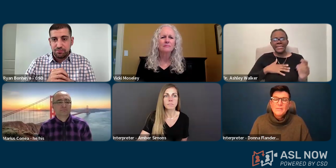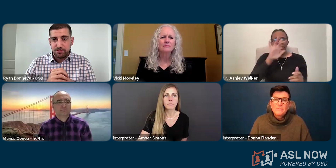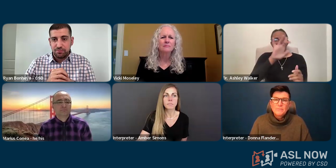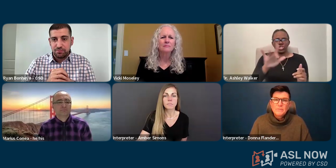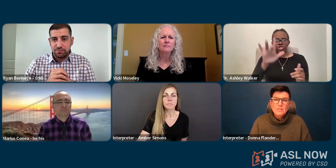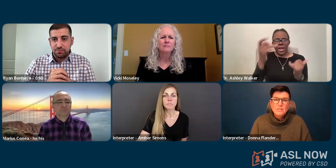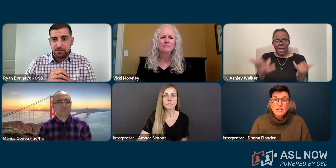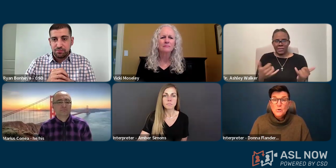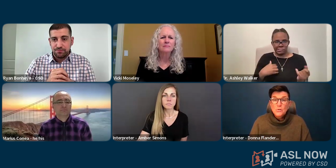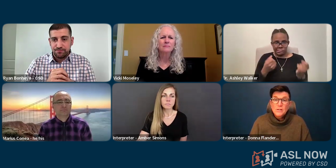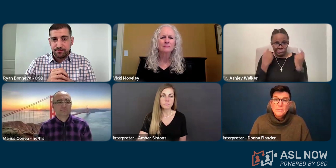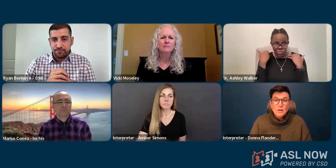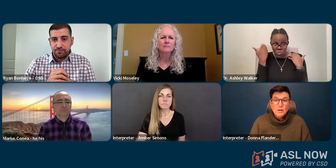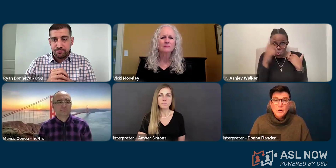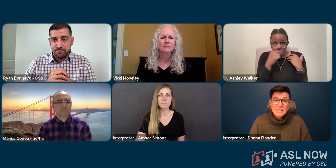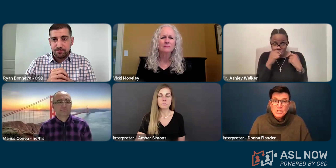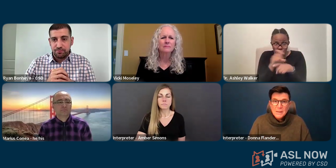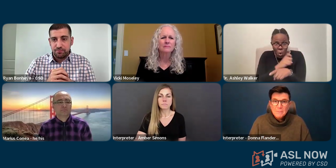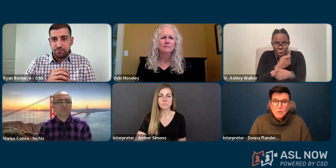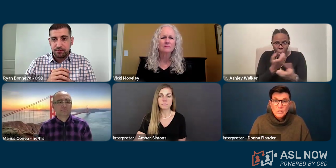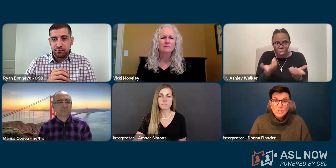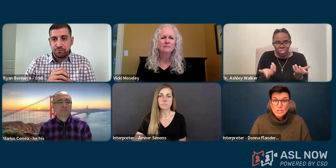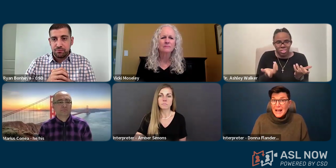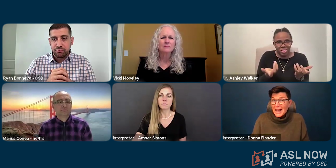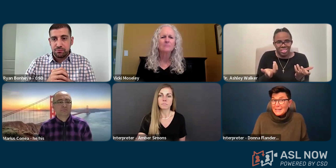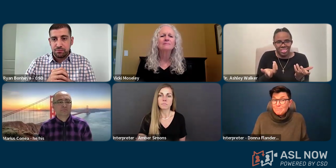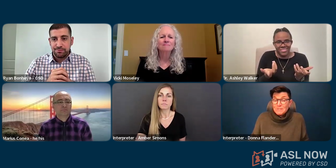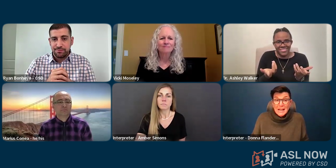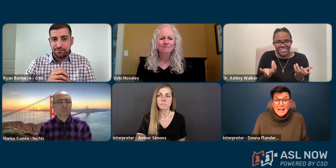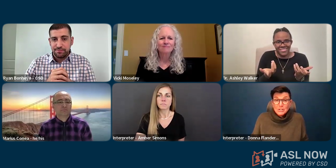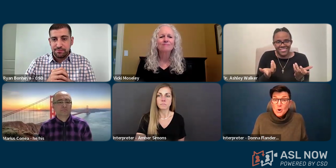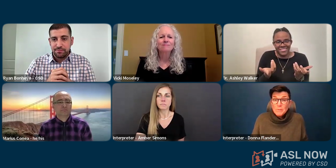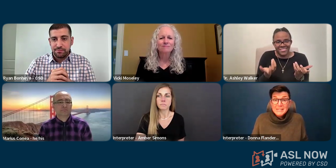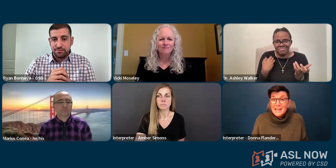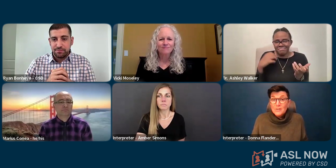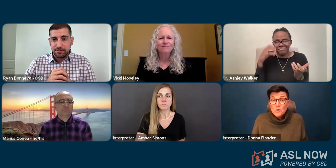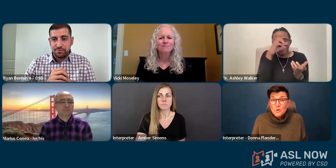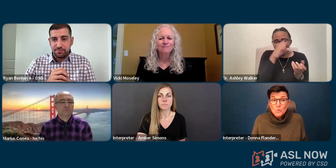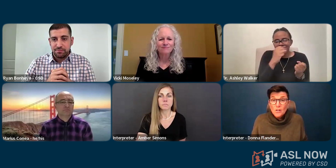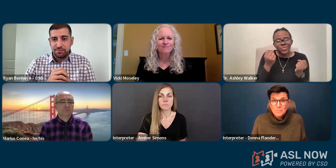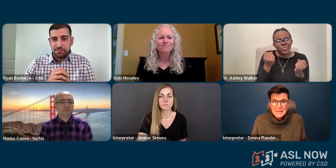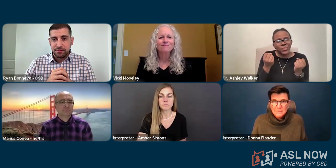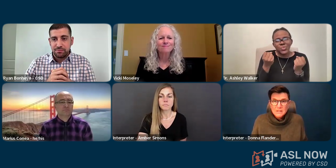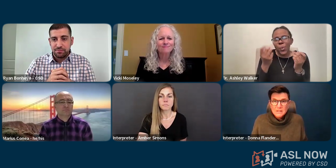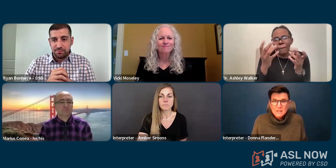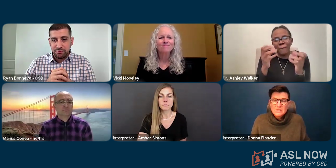and they'll say, do you know the party's extension number? Which I actually don't because I don't know who called me.